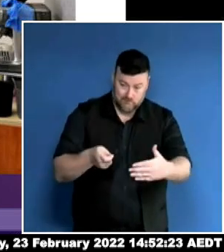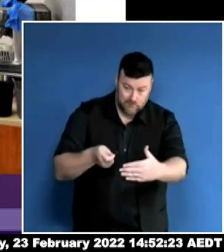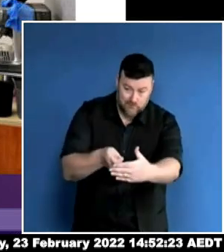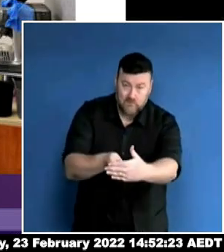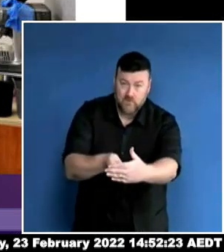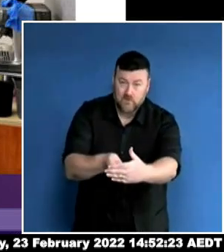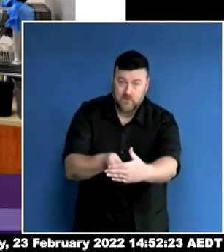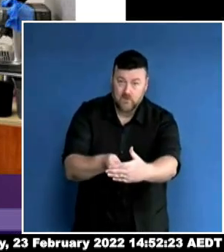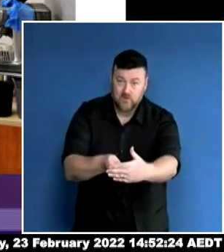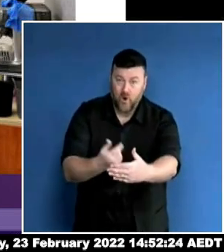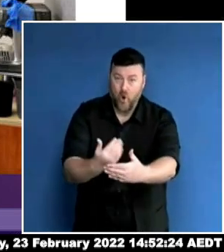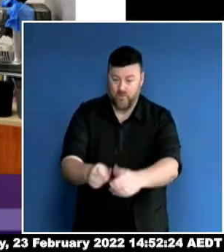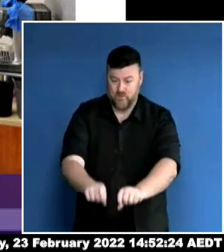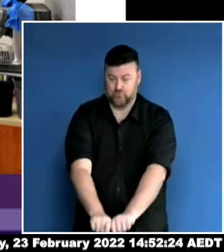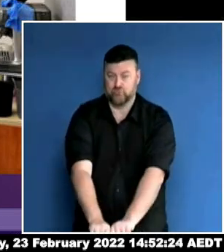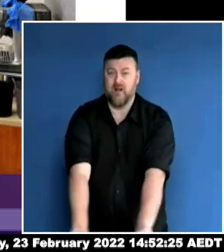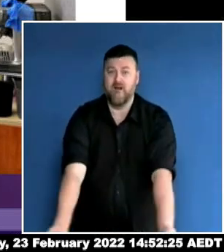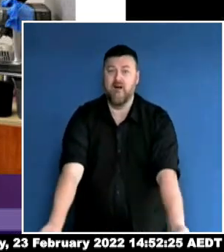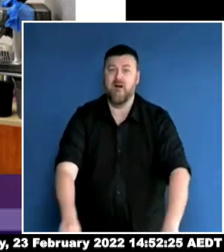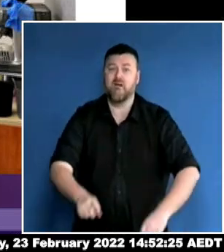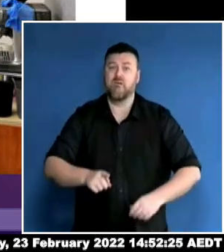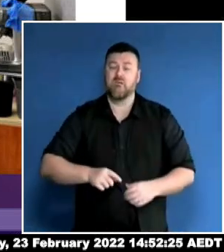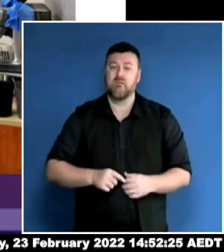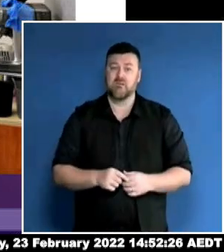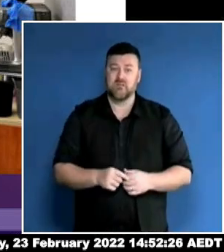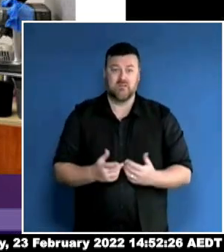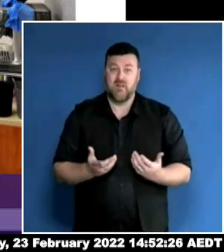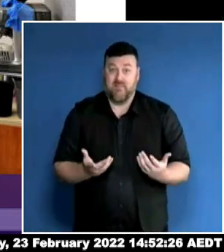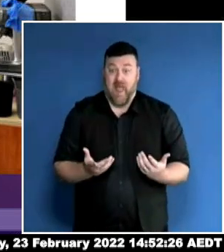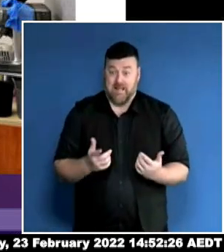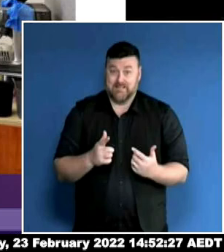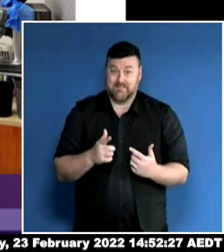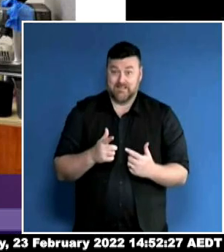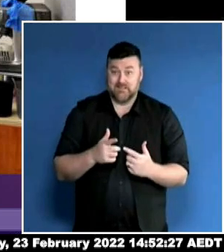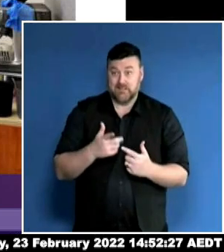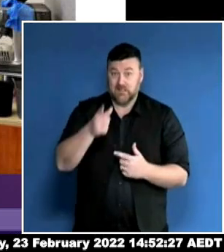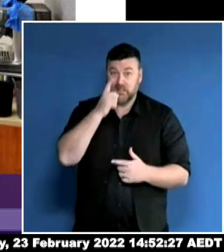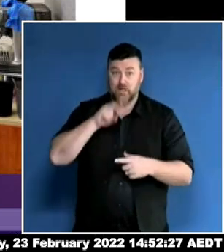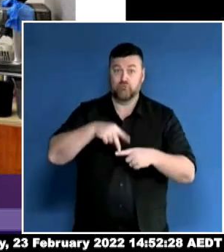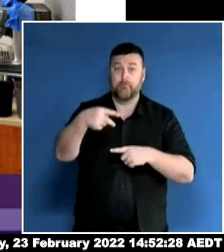That's an example of a trip hazard. And you do your best to try and fix those hazards.